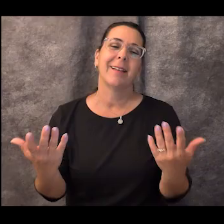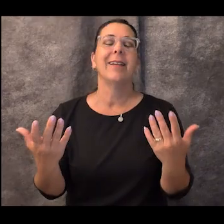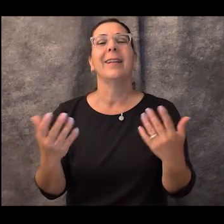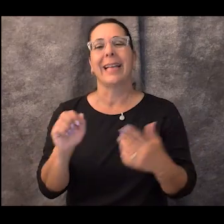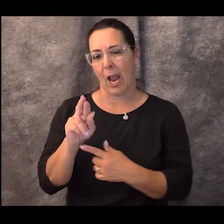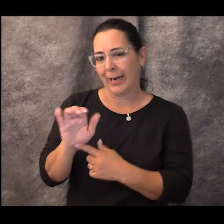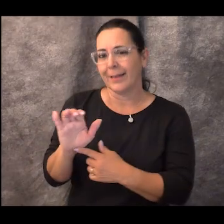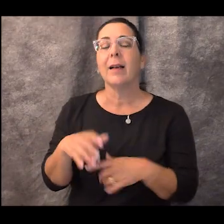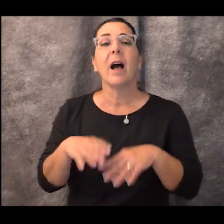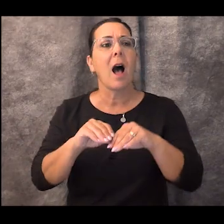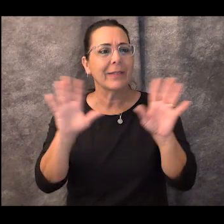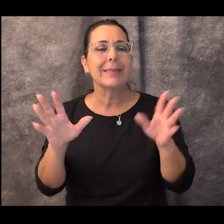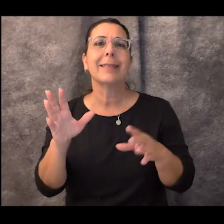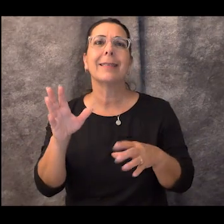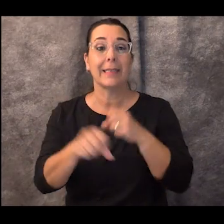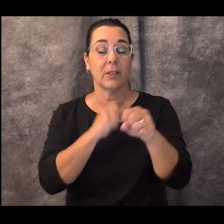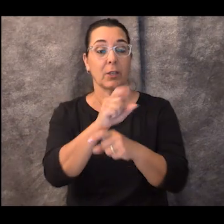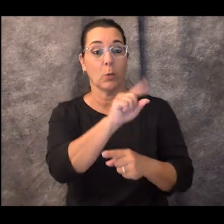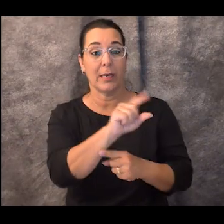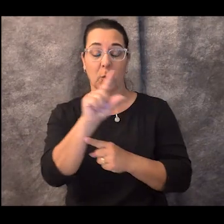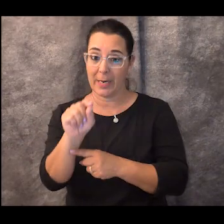kind of, a tipping point moment